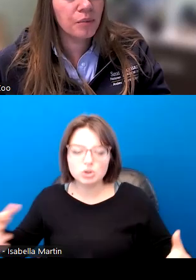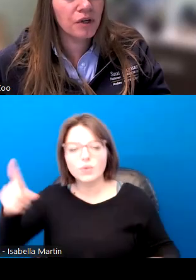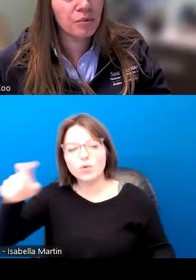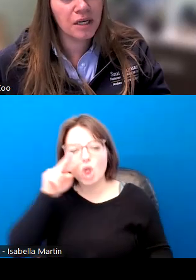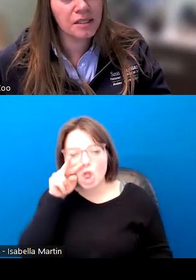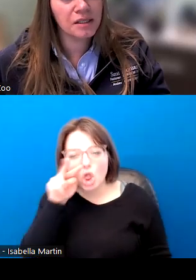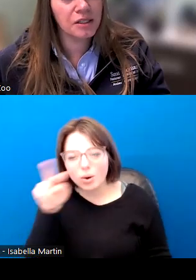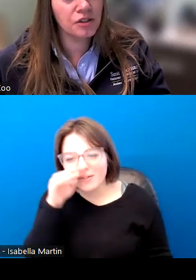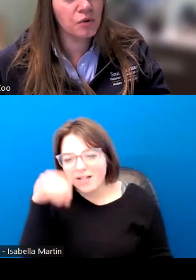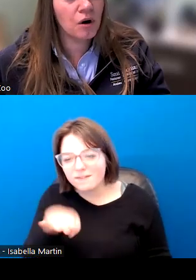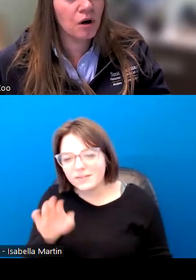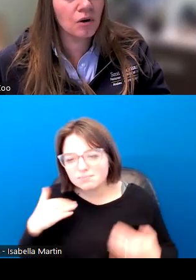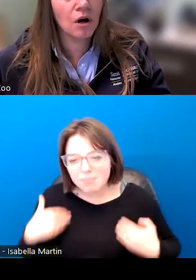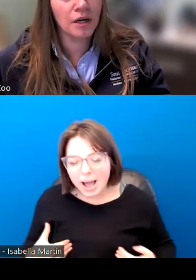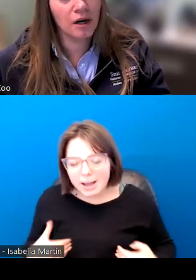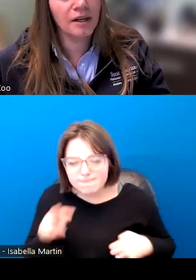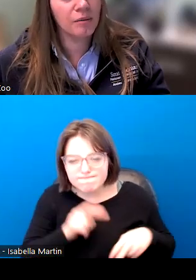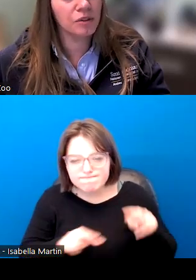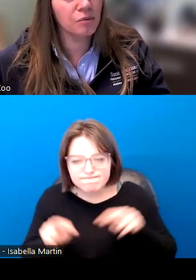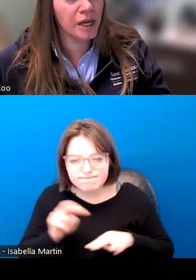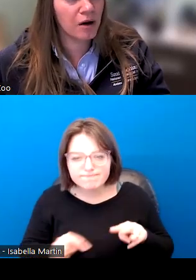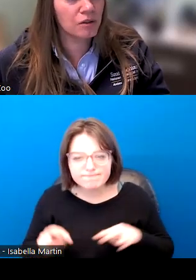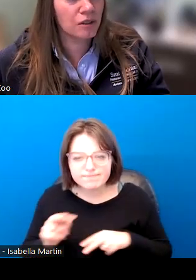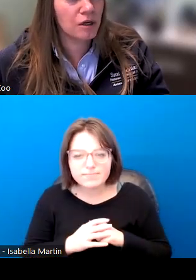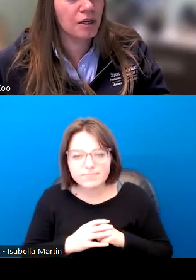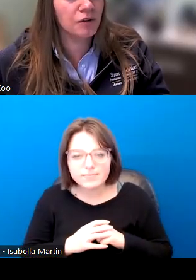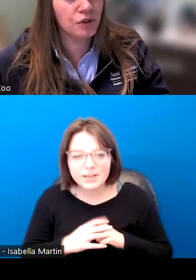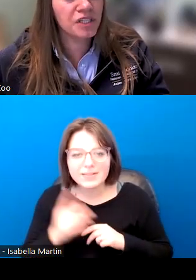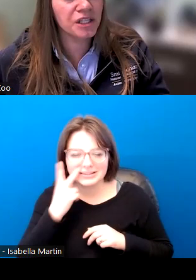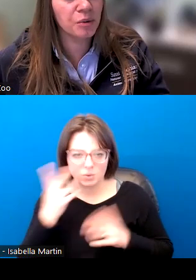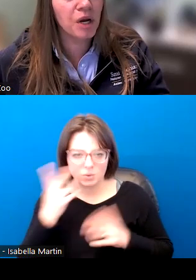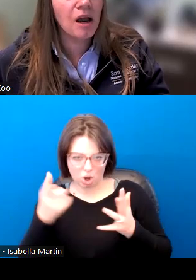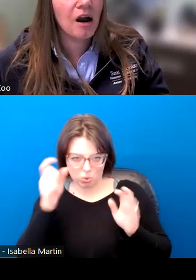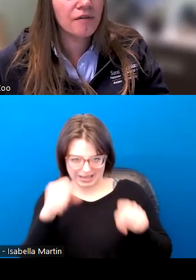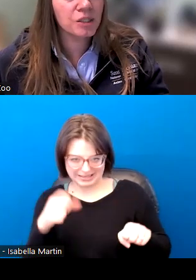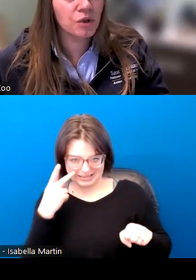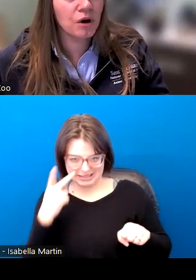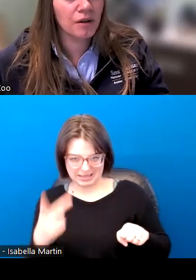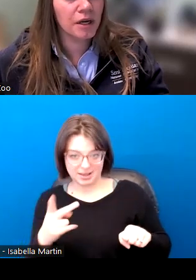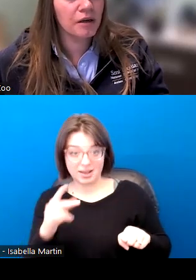bony processes you are or are not able to make out and, if you do see them how visible are they?